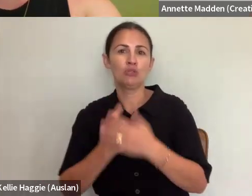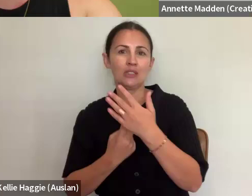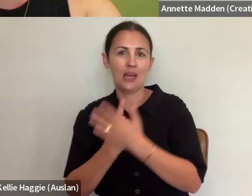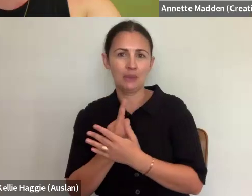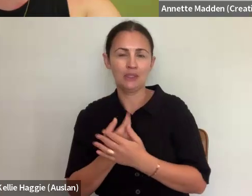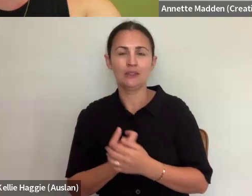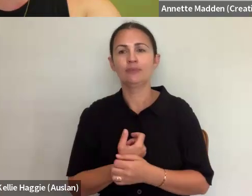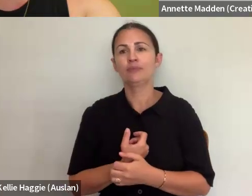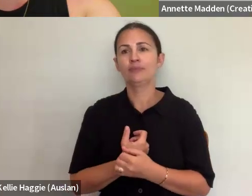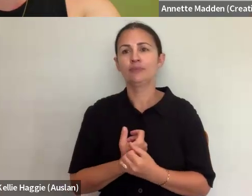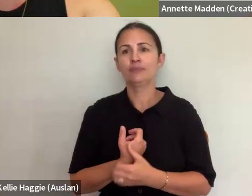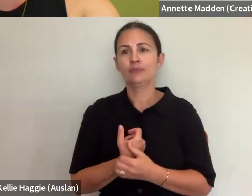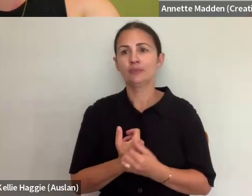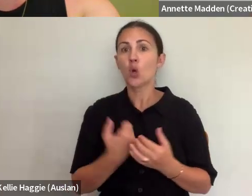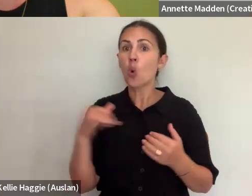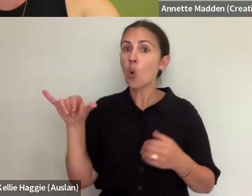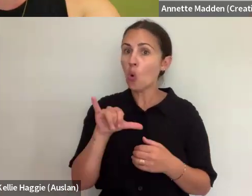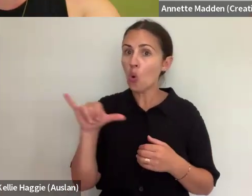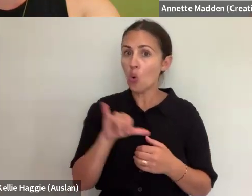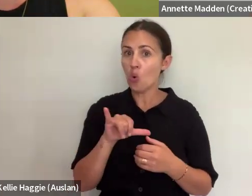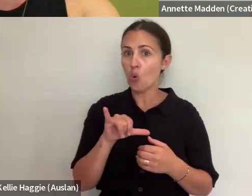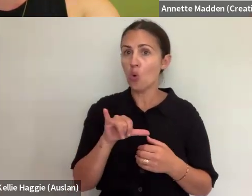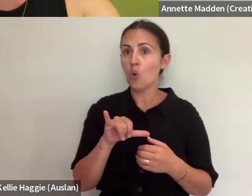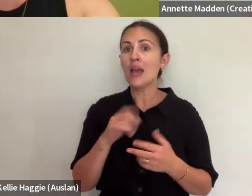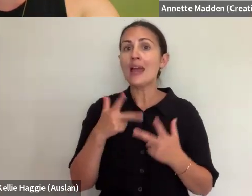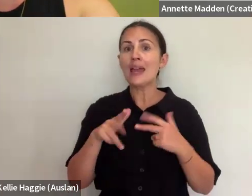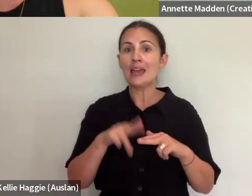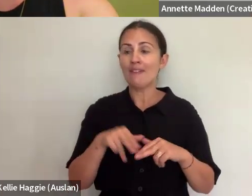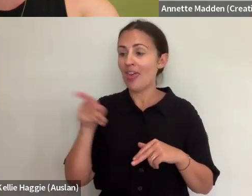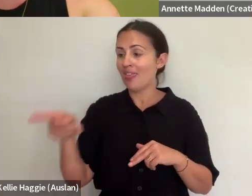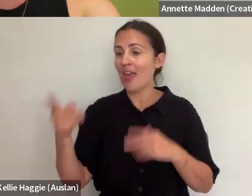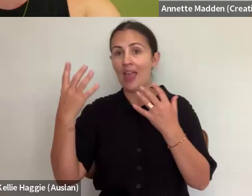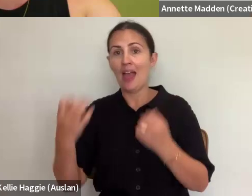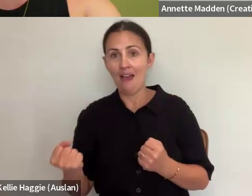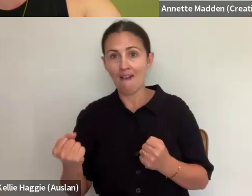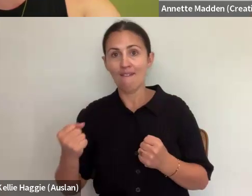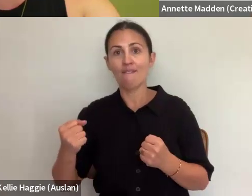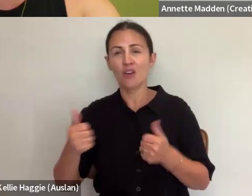a conflict of interest where that might exclude someone from